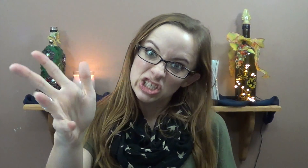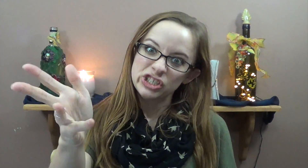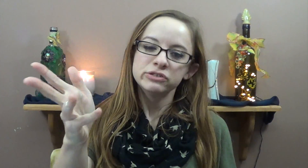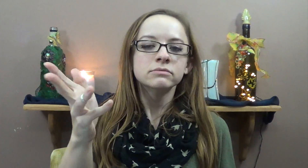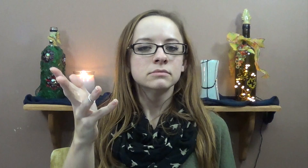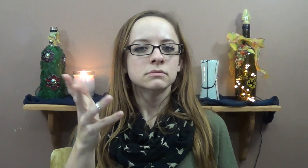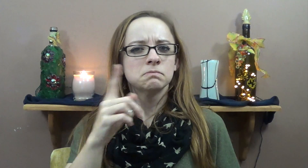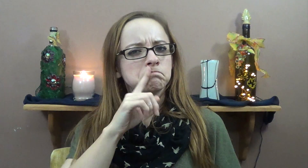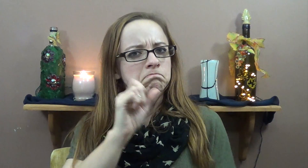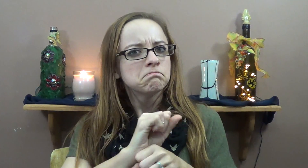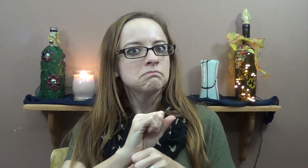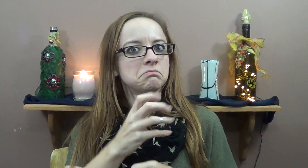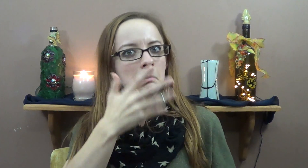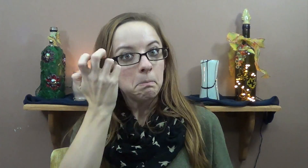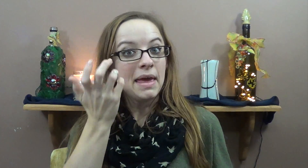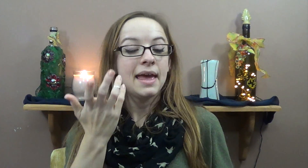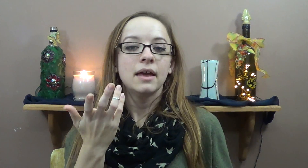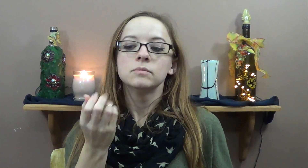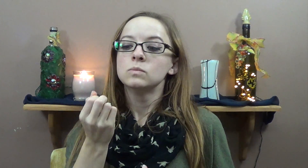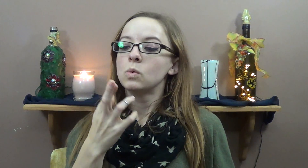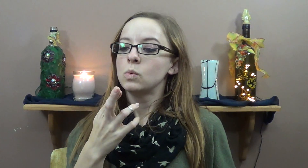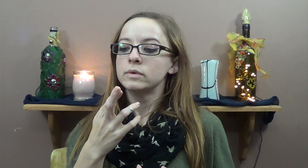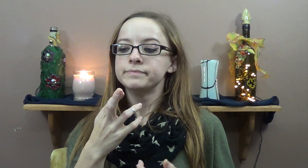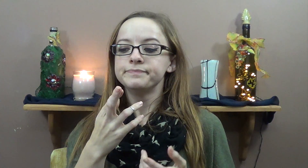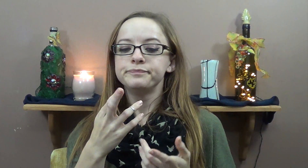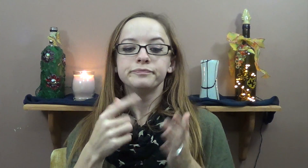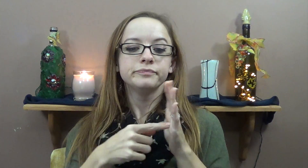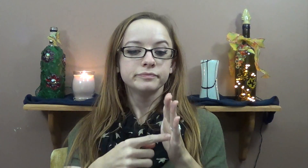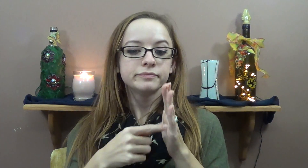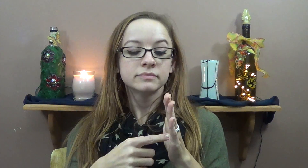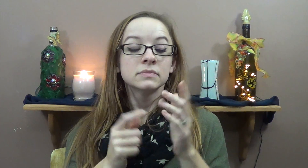You know "I'm done", or if I say "STOP!"